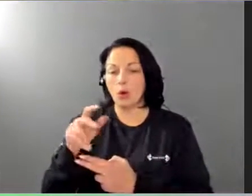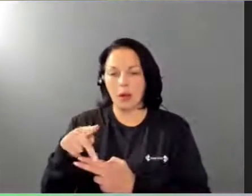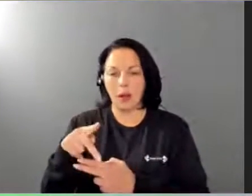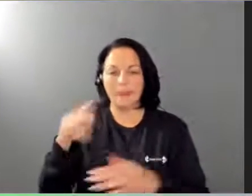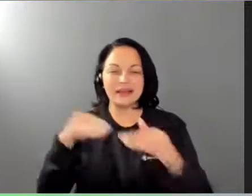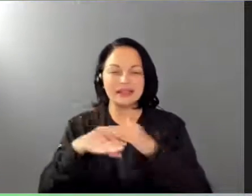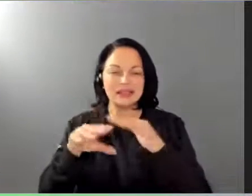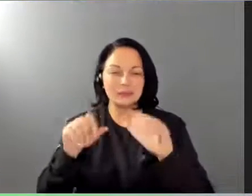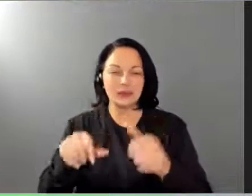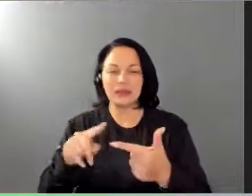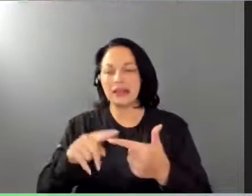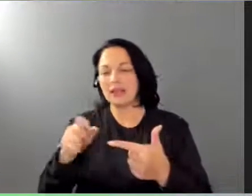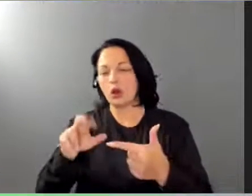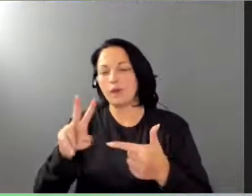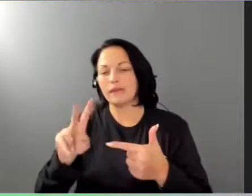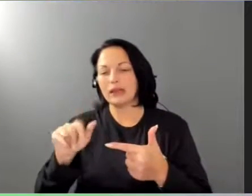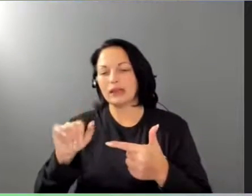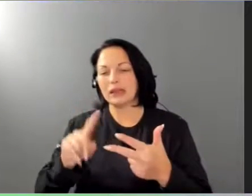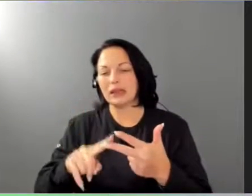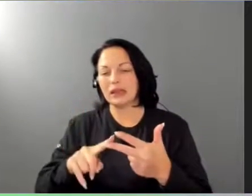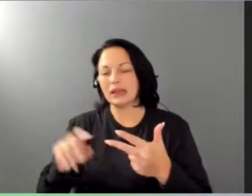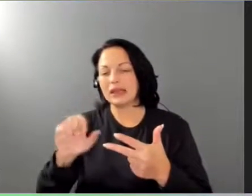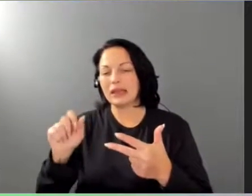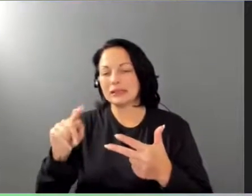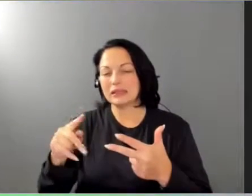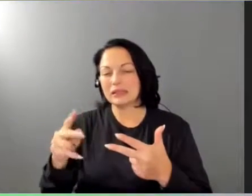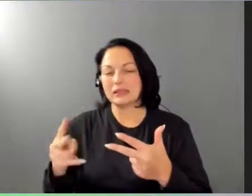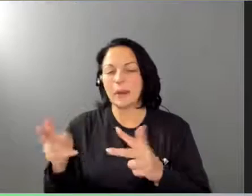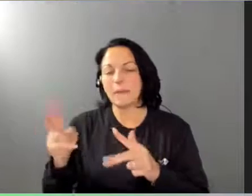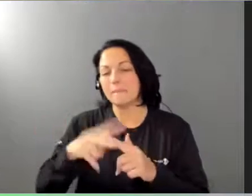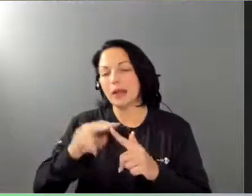, oh I don't remember, let me go back to the slide so I